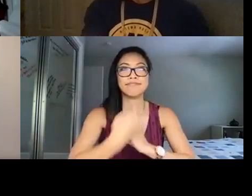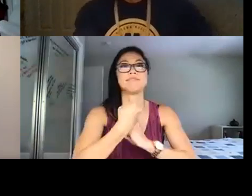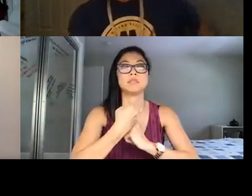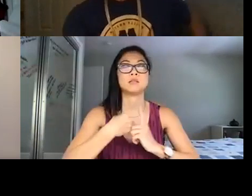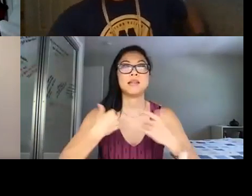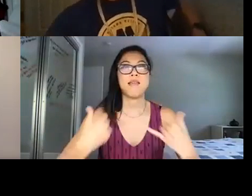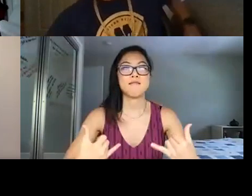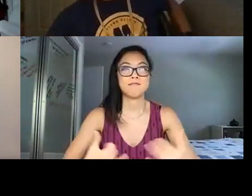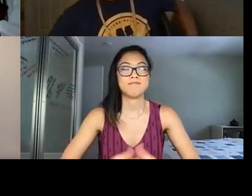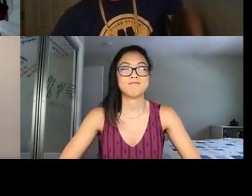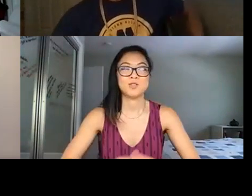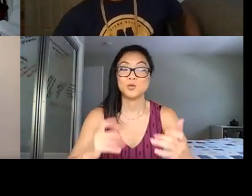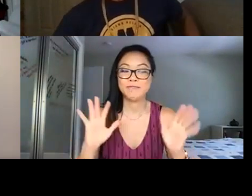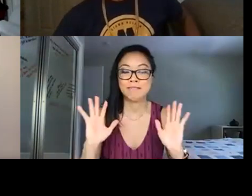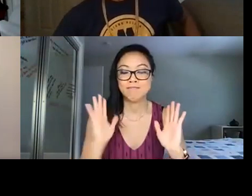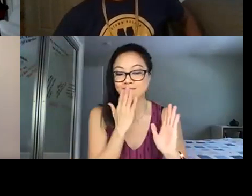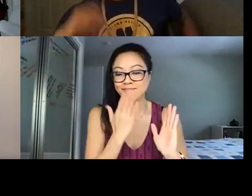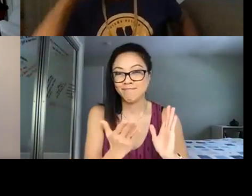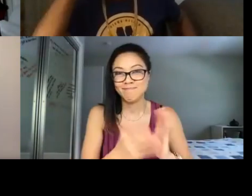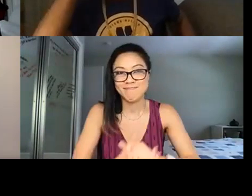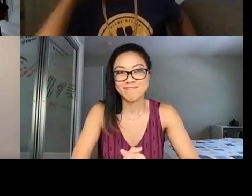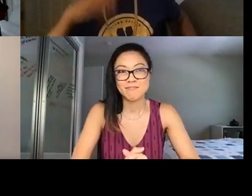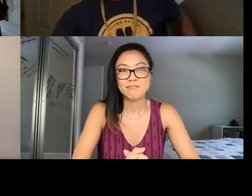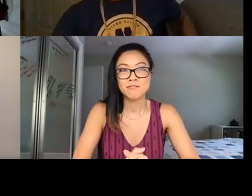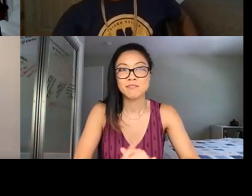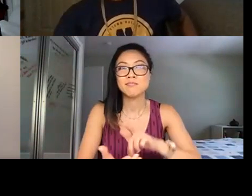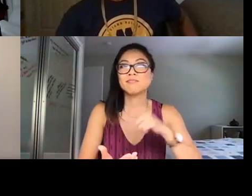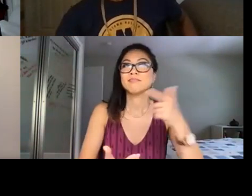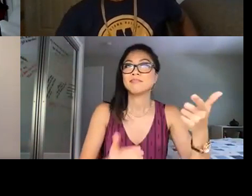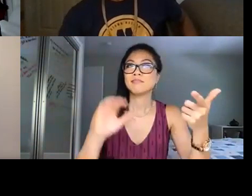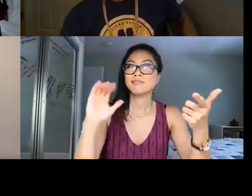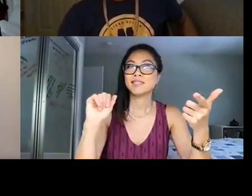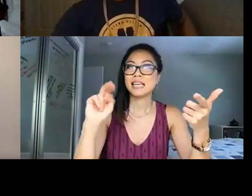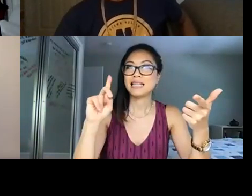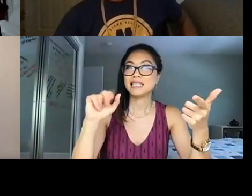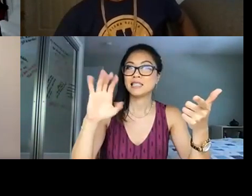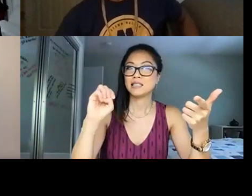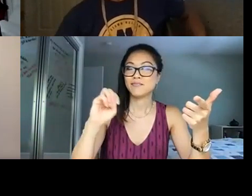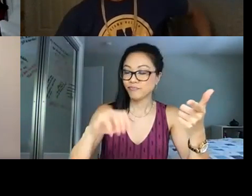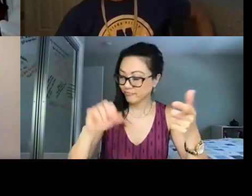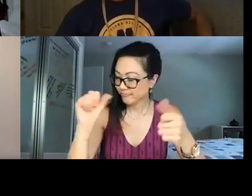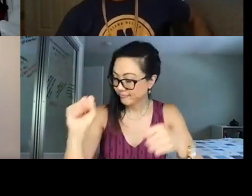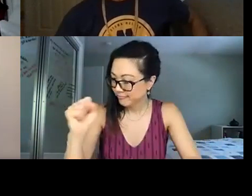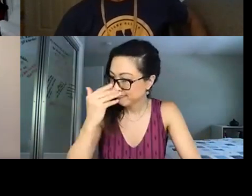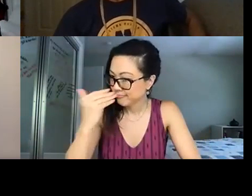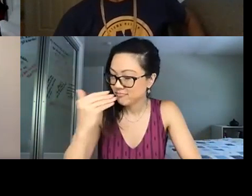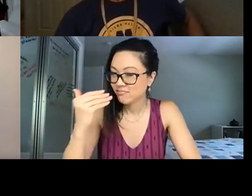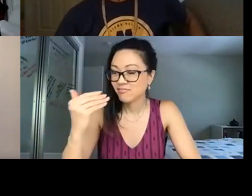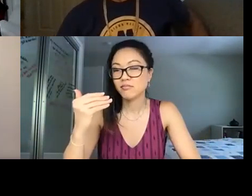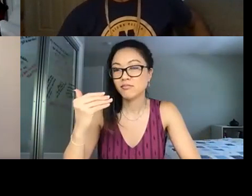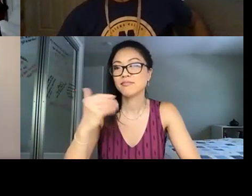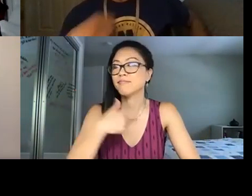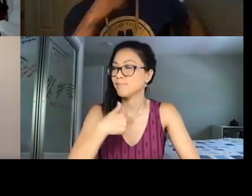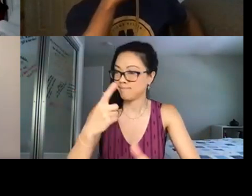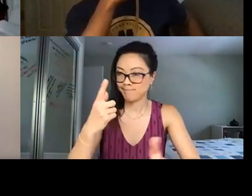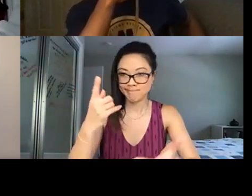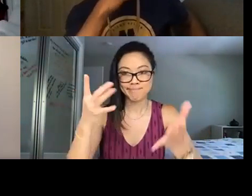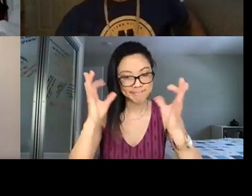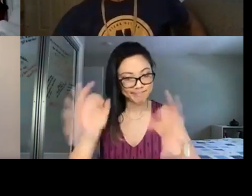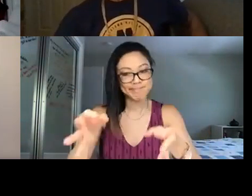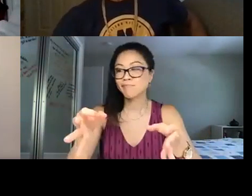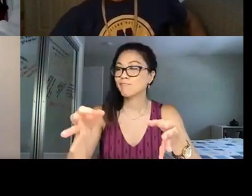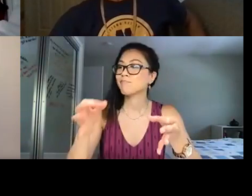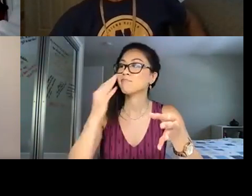Yeah, I'm definitely with you on this kind of torrential downpour we're experiencing in image in image after